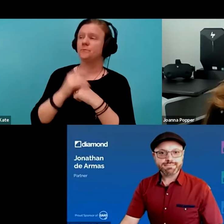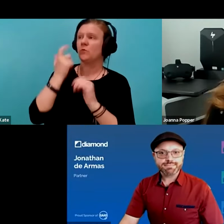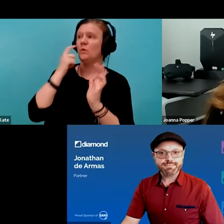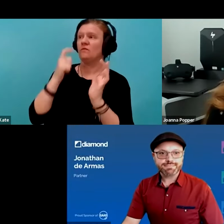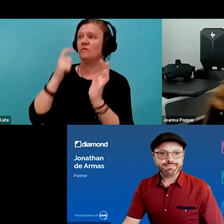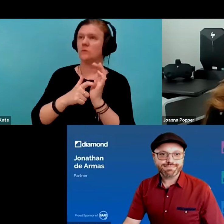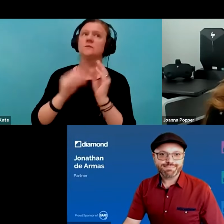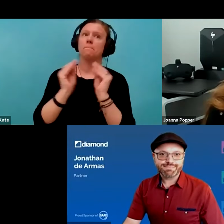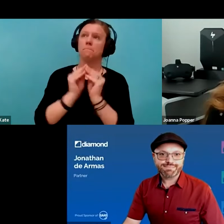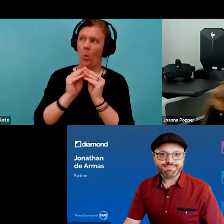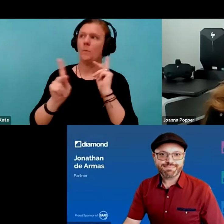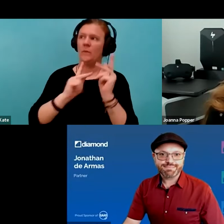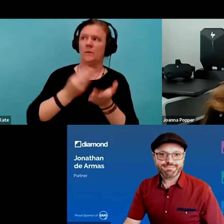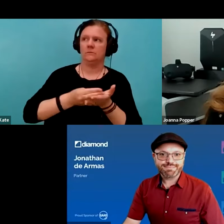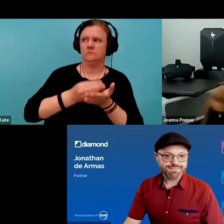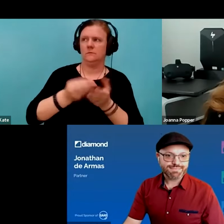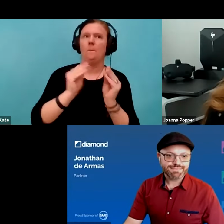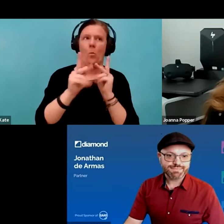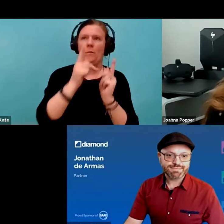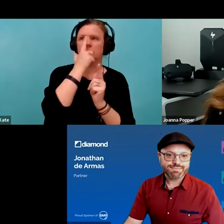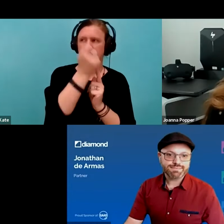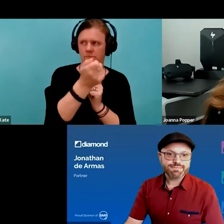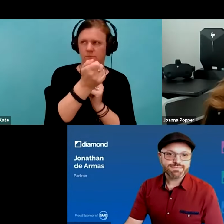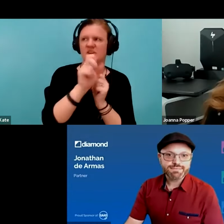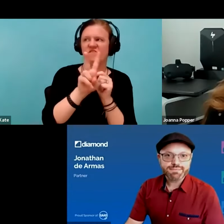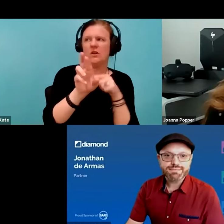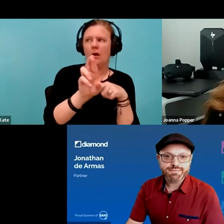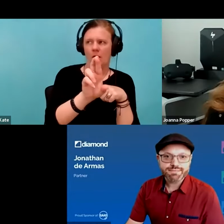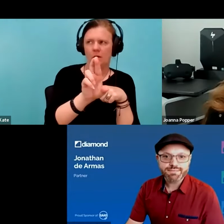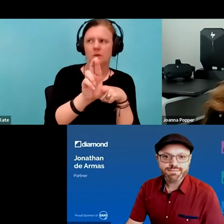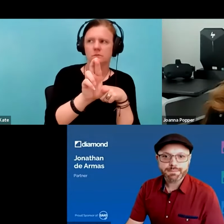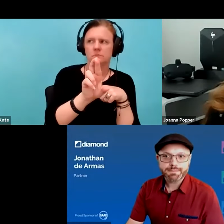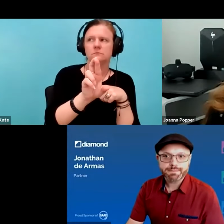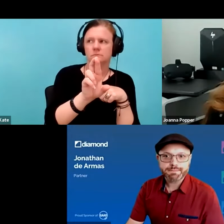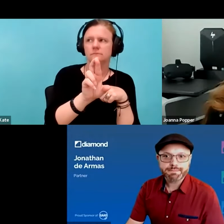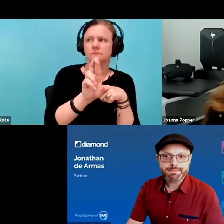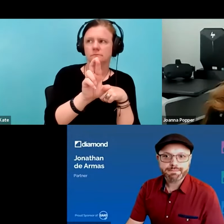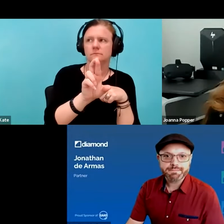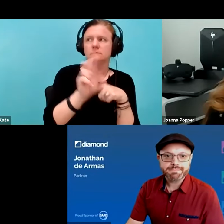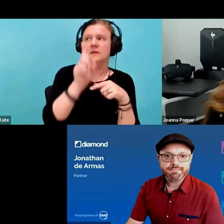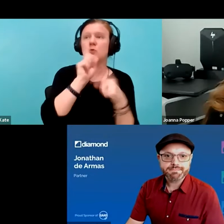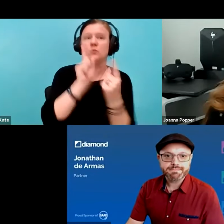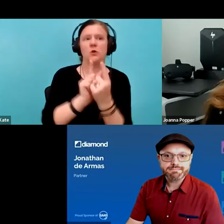acceleration of interest in virtual reality and in and remote collaboration tools.